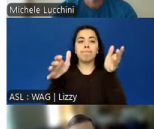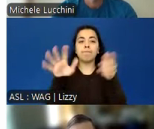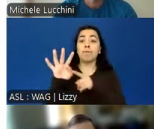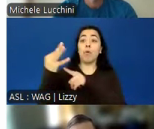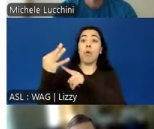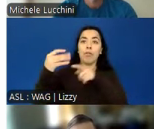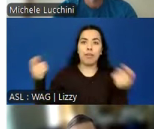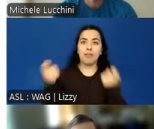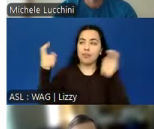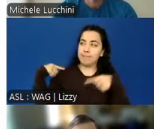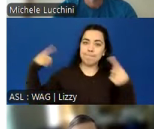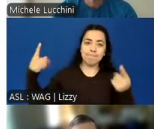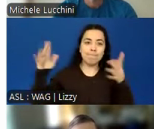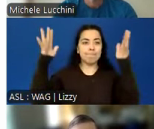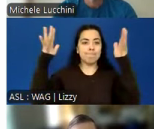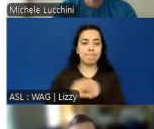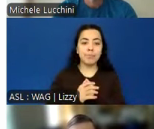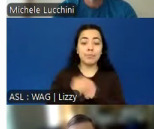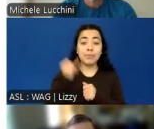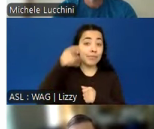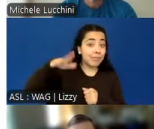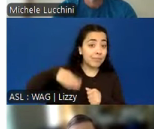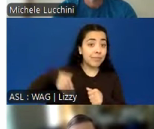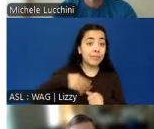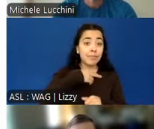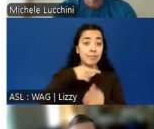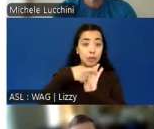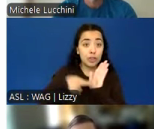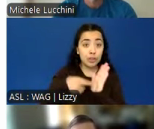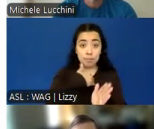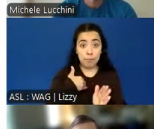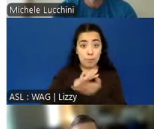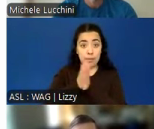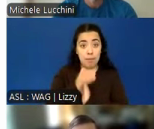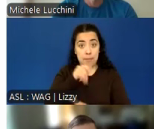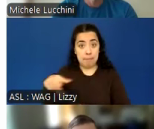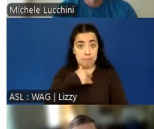For those who are not yet an IAAP member, we welcome you to join our network of over